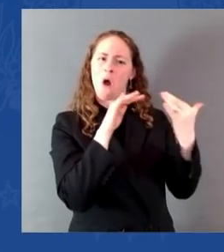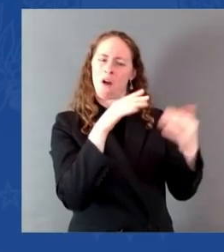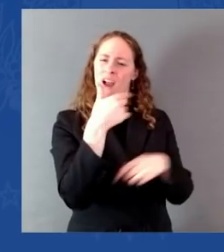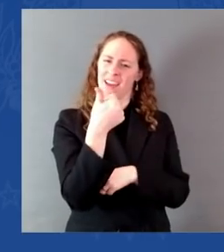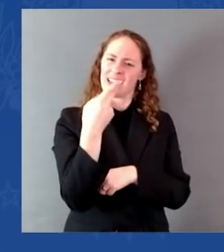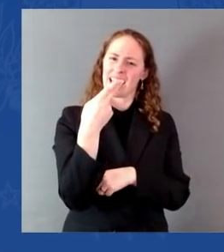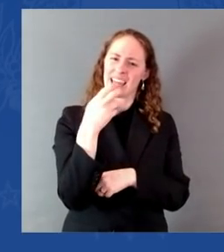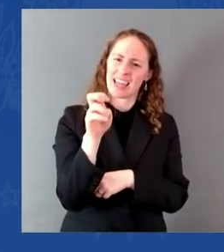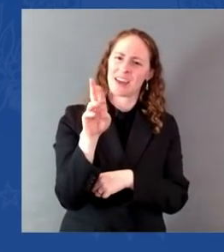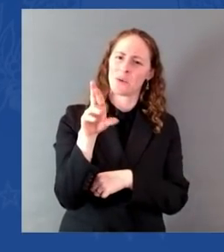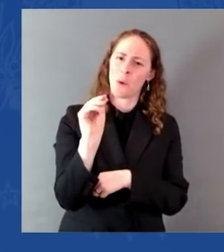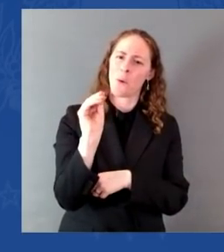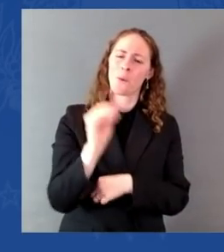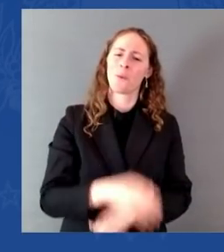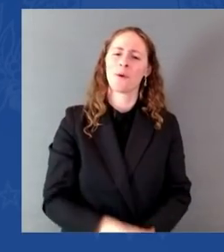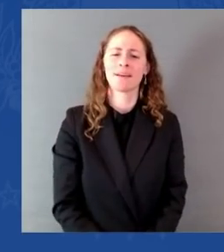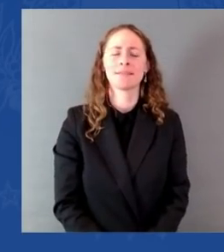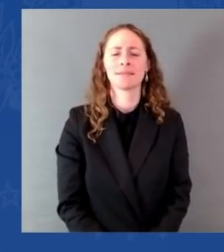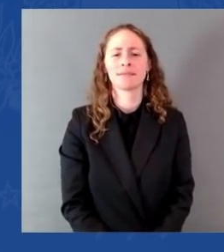Among the greatest of the Great Generation.